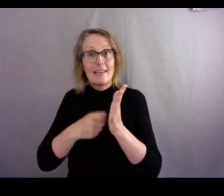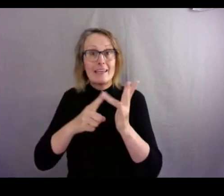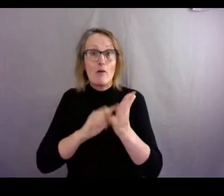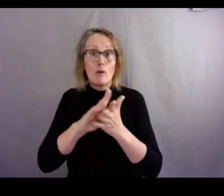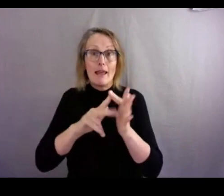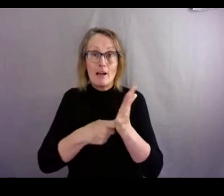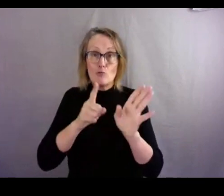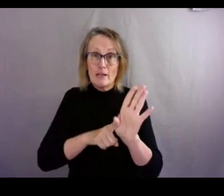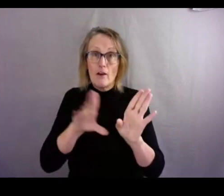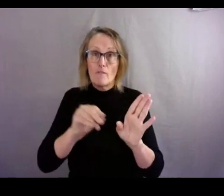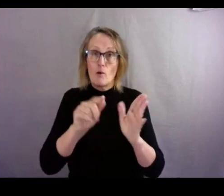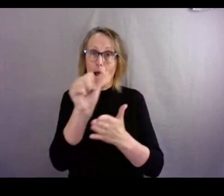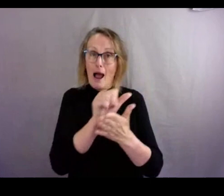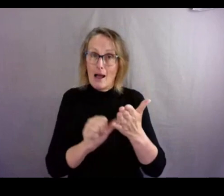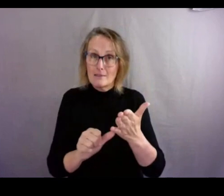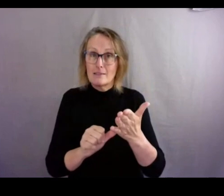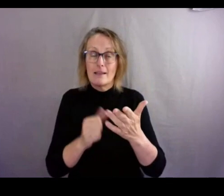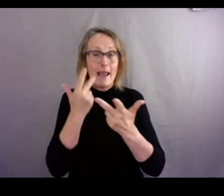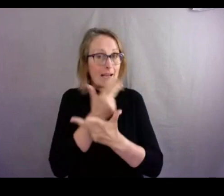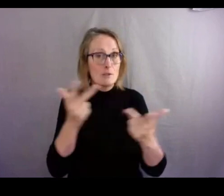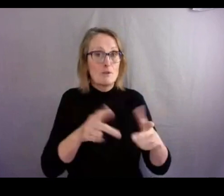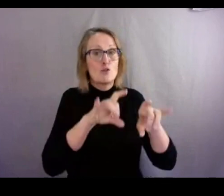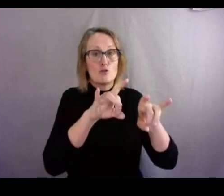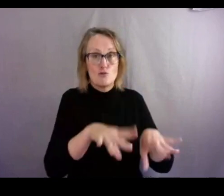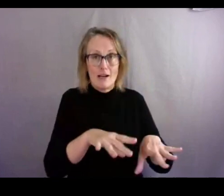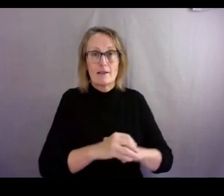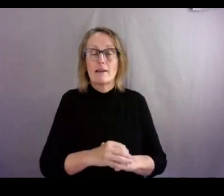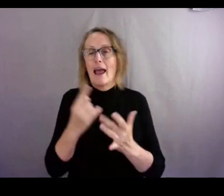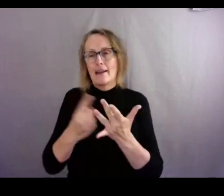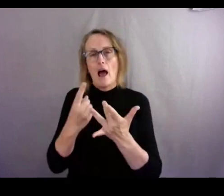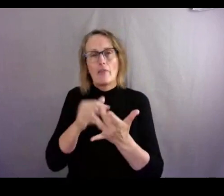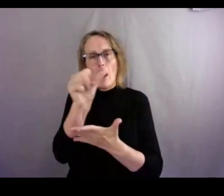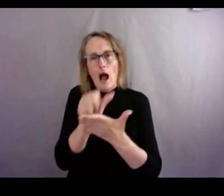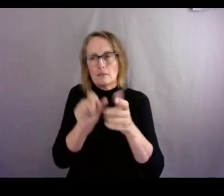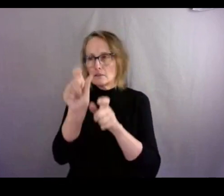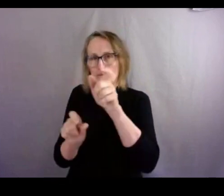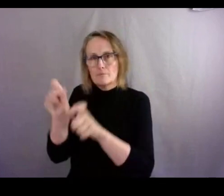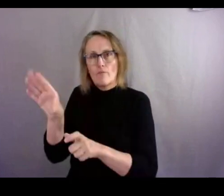and Rosanna Raymond, MNZM, as well as her fellow artists from the SaVAge K'lub.